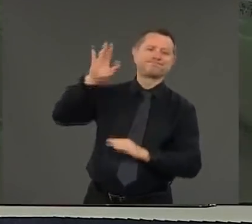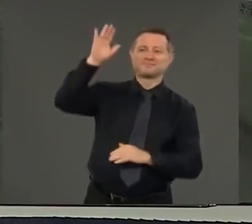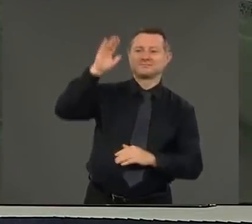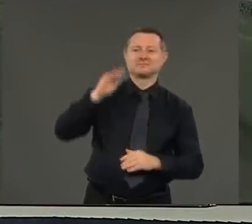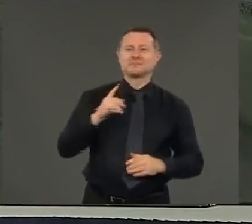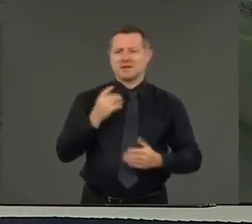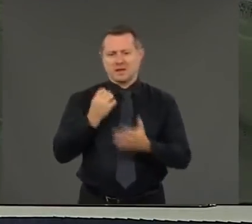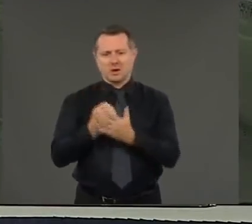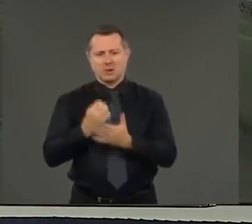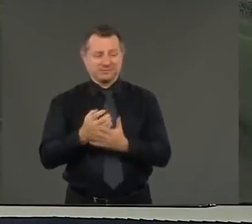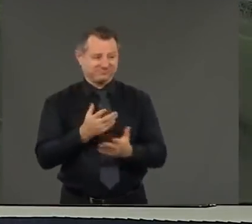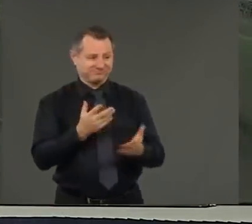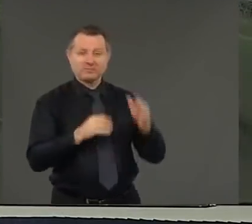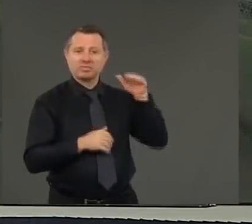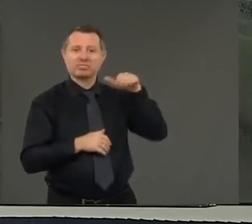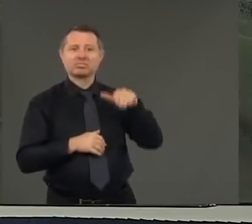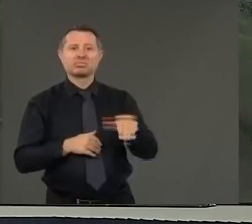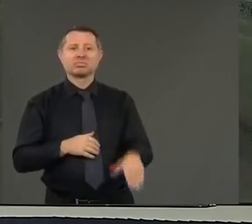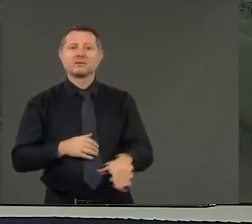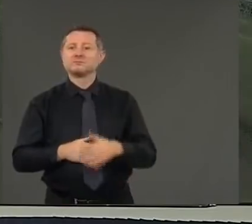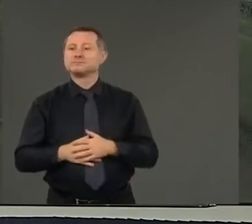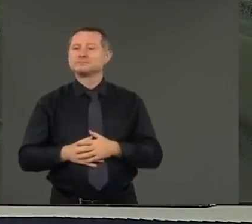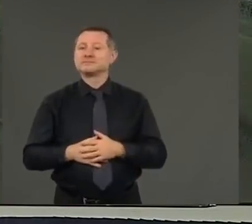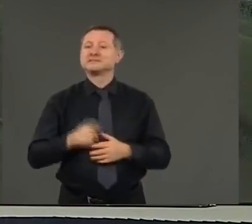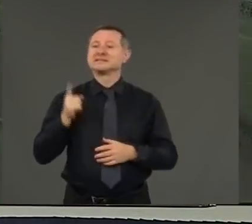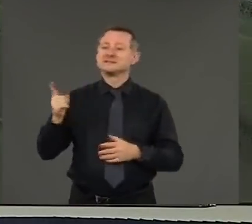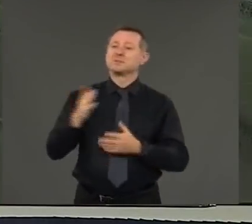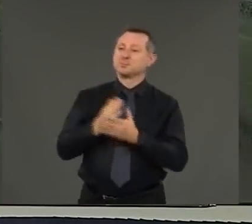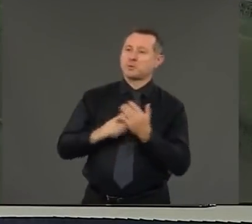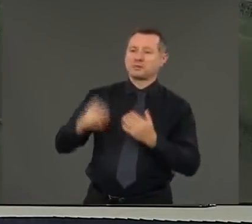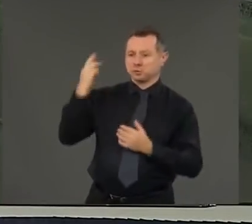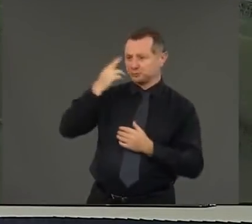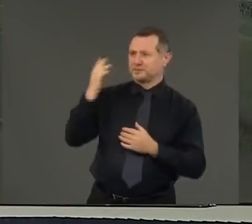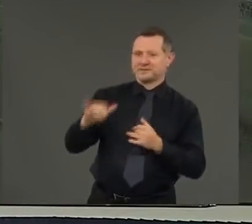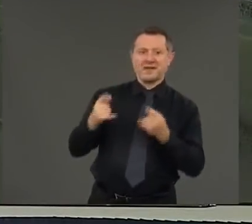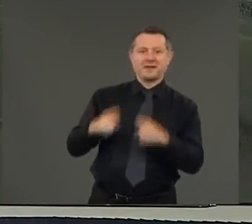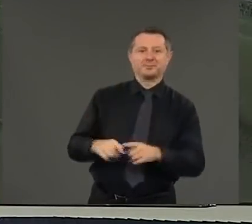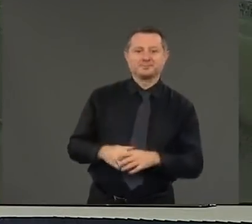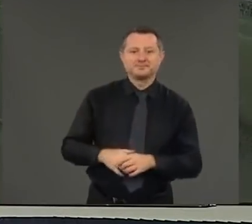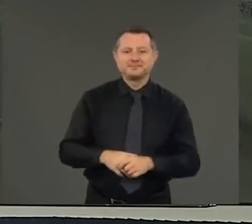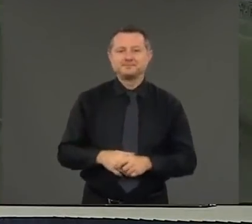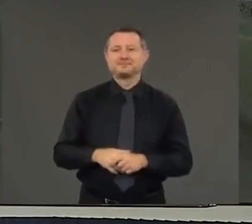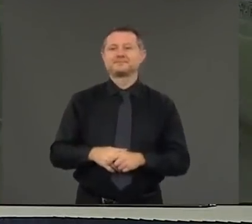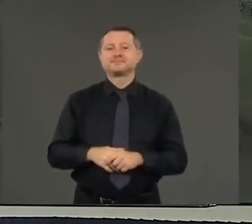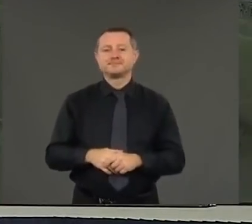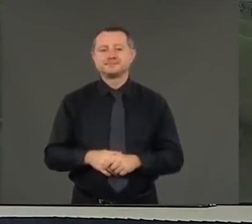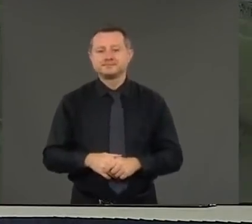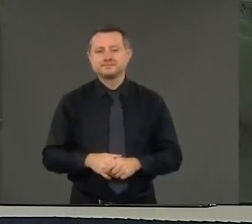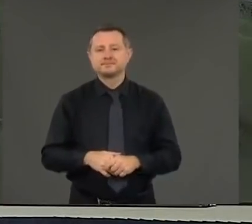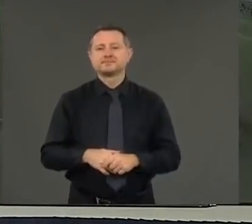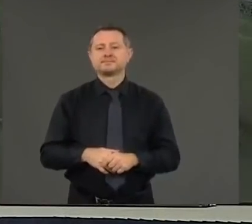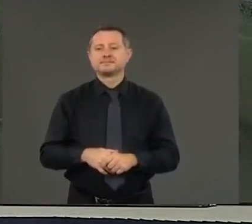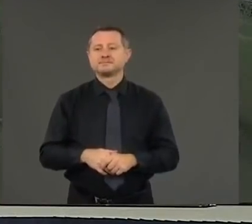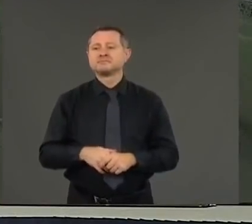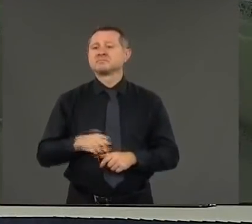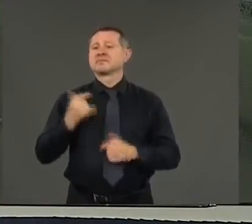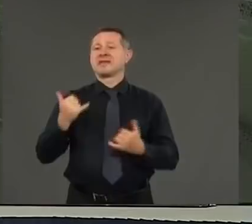IS ENABLING THE VIRUS BY STATEMENTS LIKE THAT. AND YOU'RE SEEING THE INFECTION RATE GO UP AND YOU'RE SEEING THE